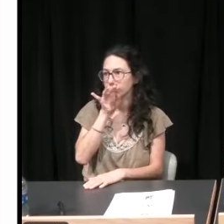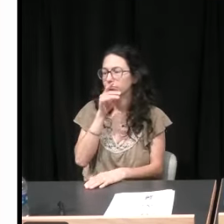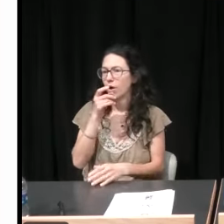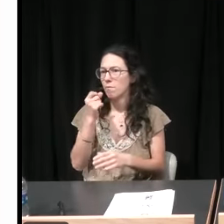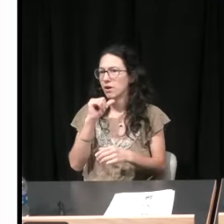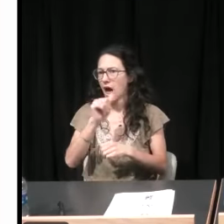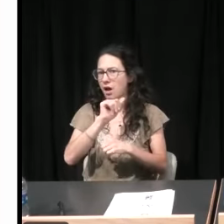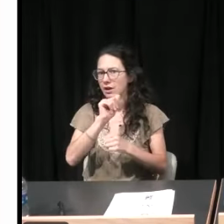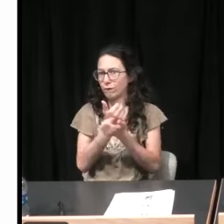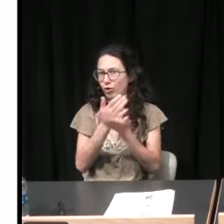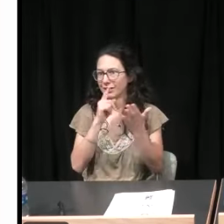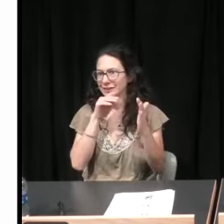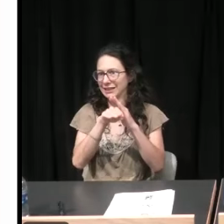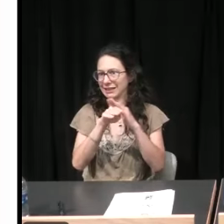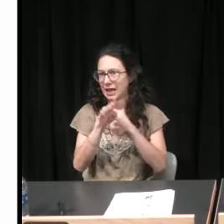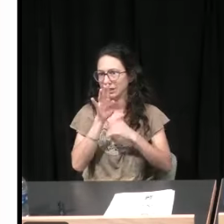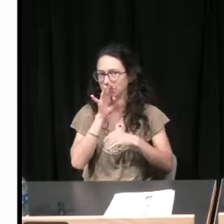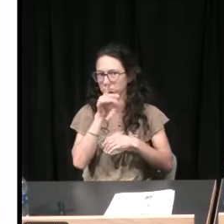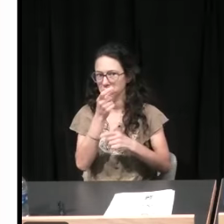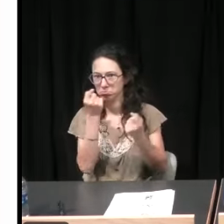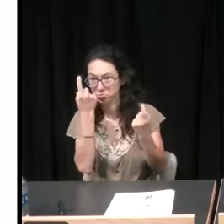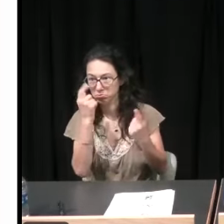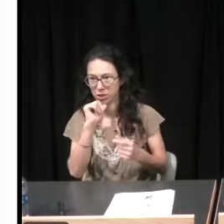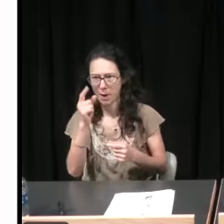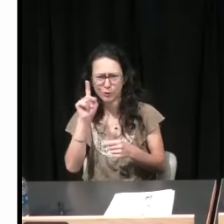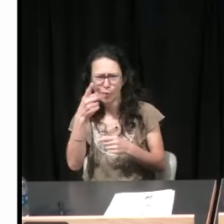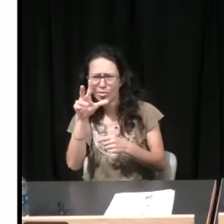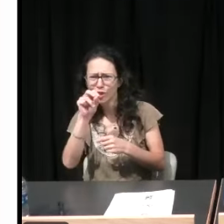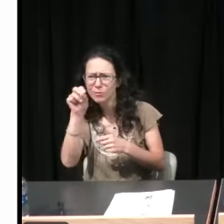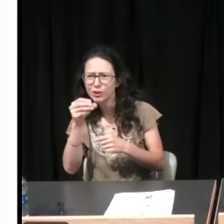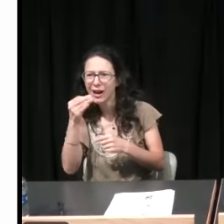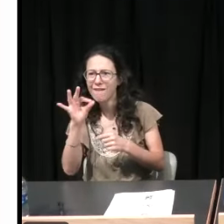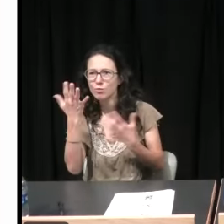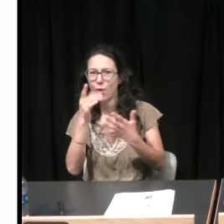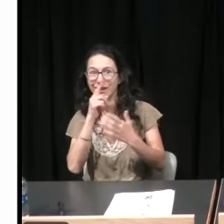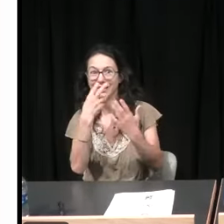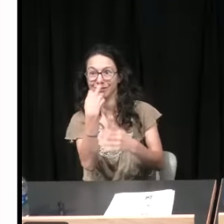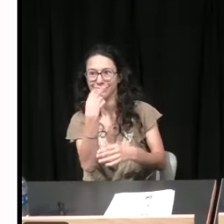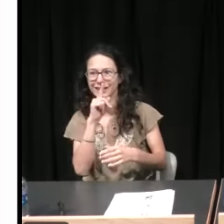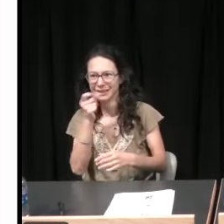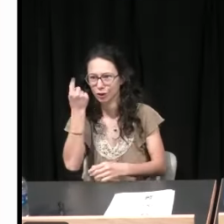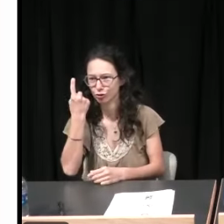in the school instruction was all in voice and so they did not have access to all of